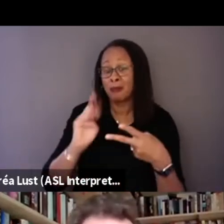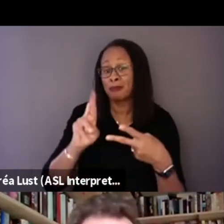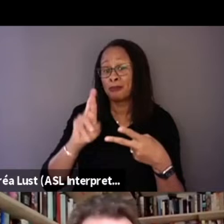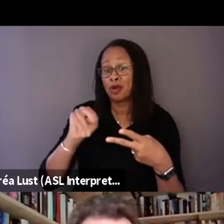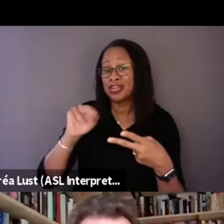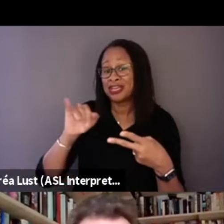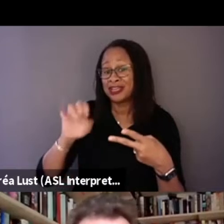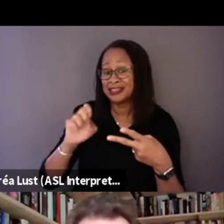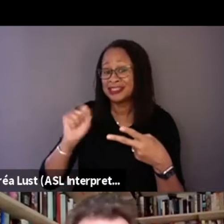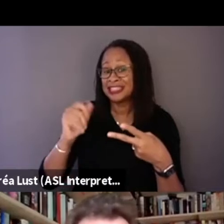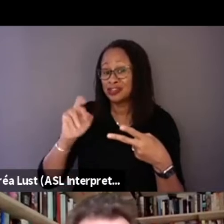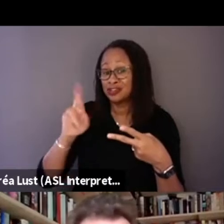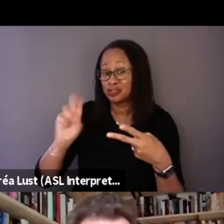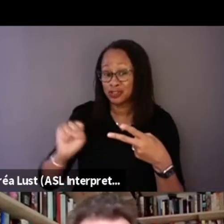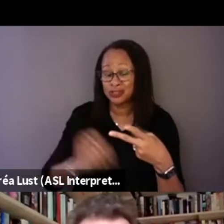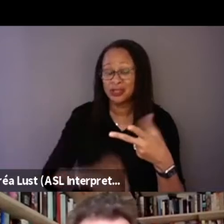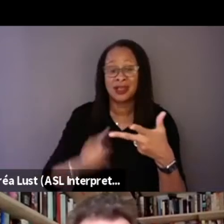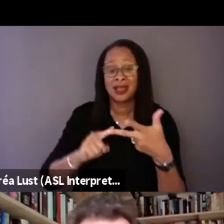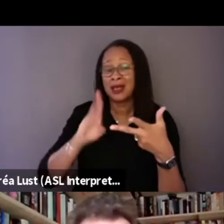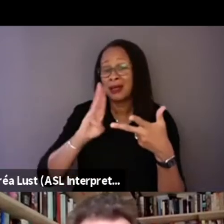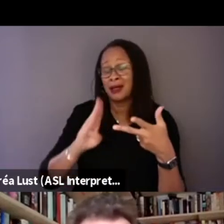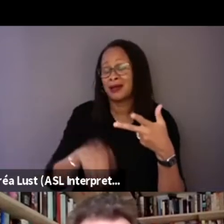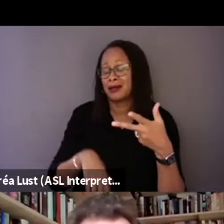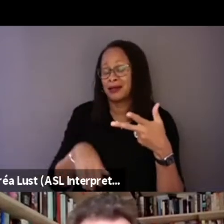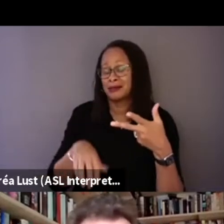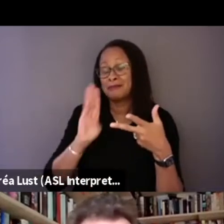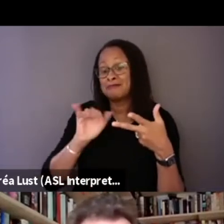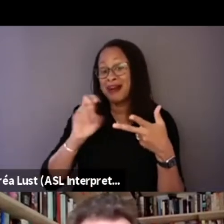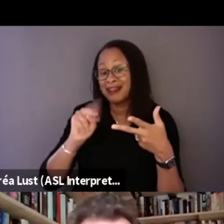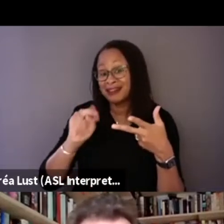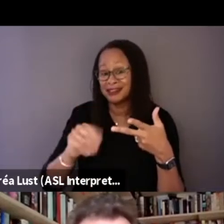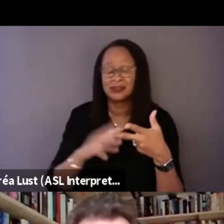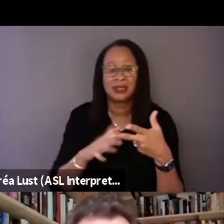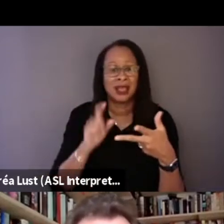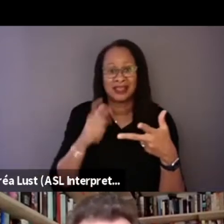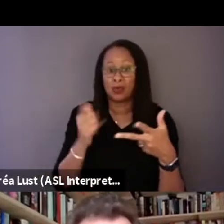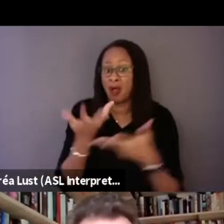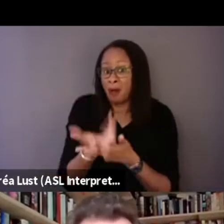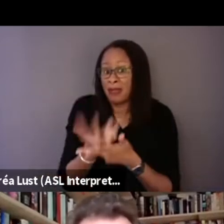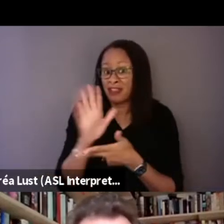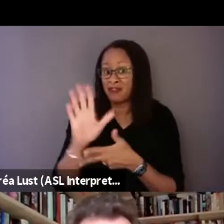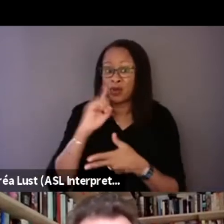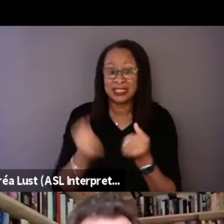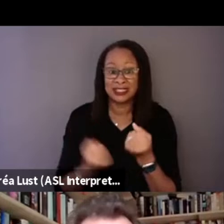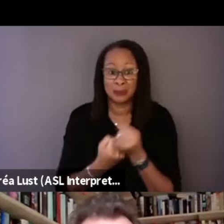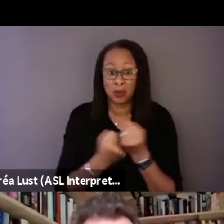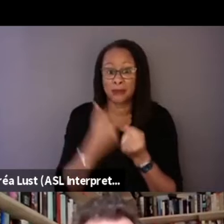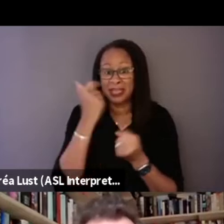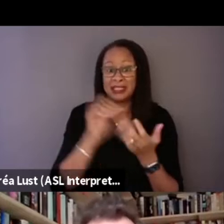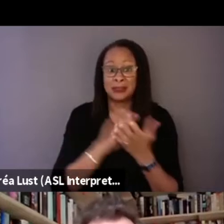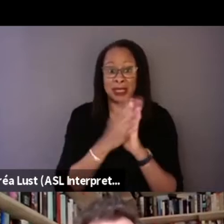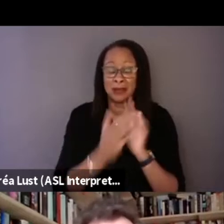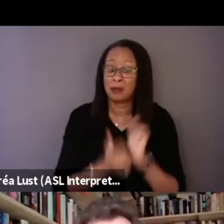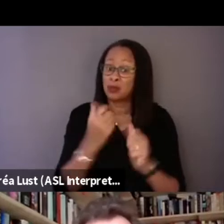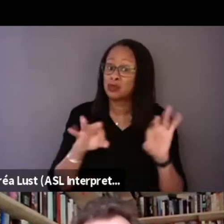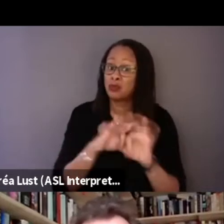because he would be the most influential or most powerful activist as Politico called him in America. But we knew right away,